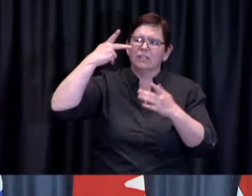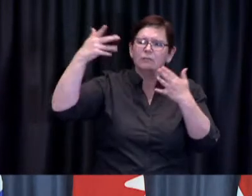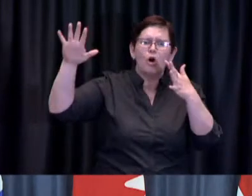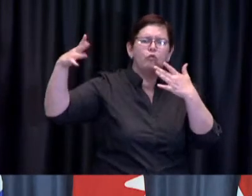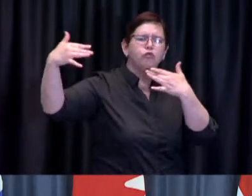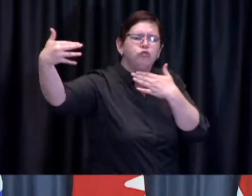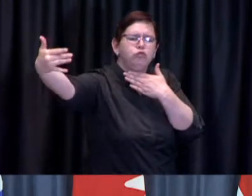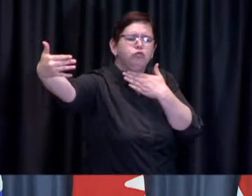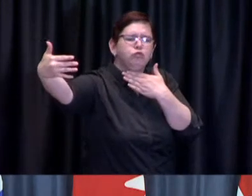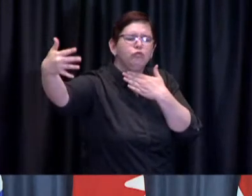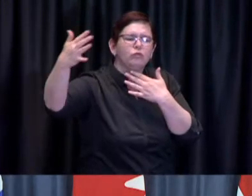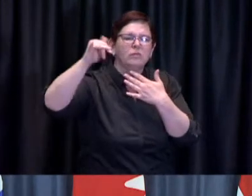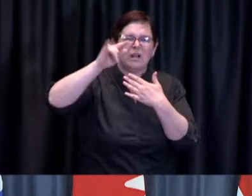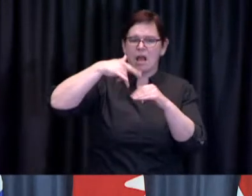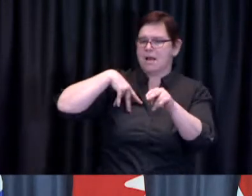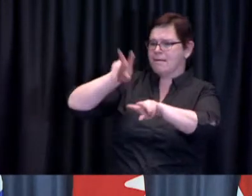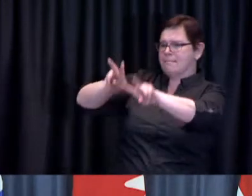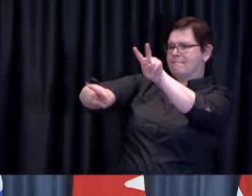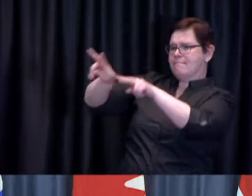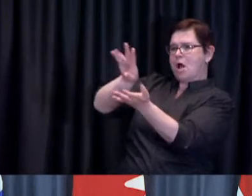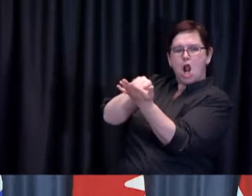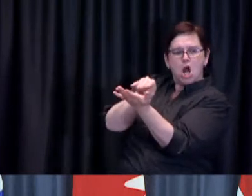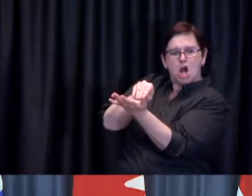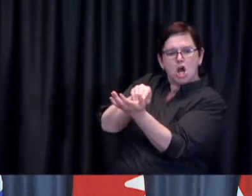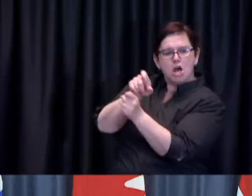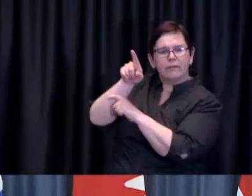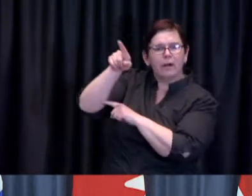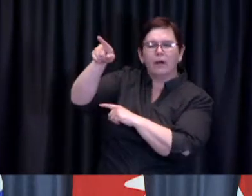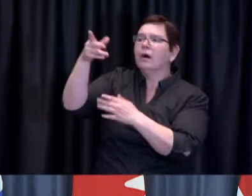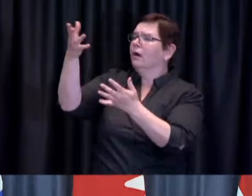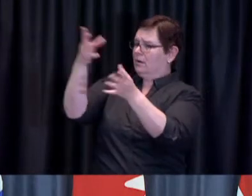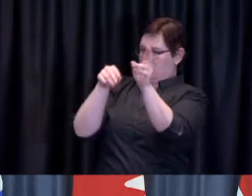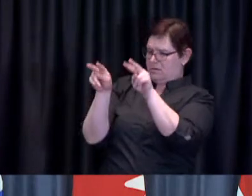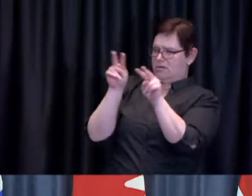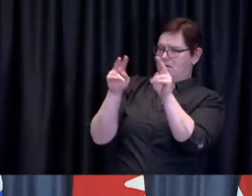so those are the kinds of things that I would recommend should be looked at and should be taken